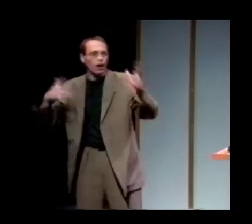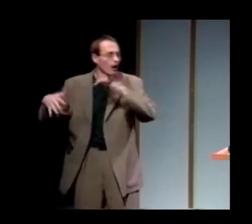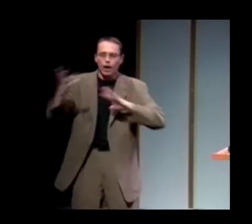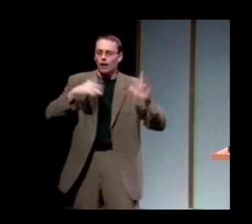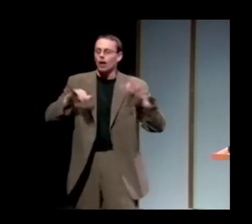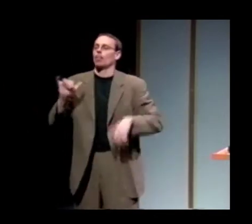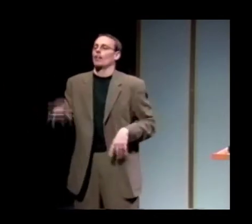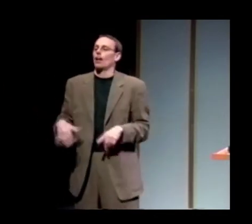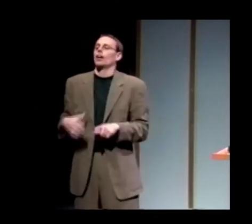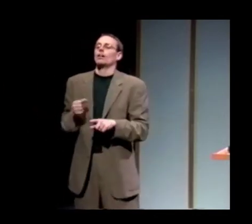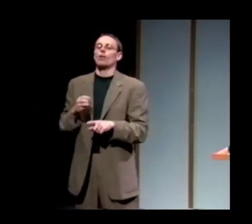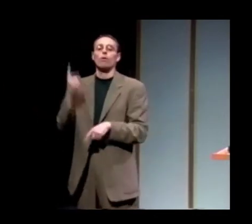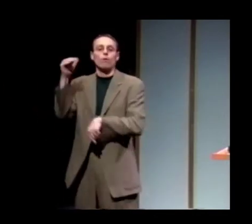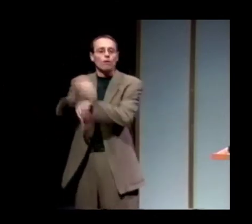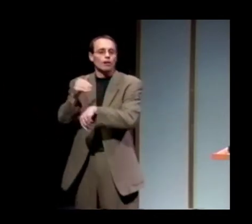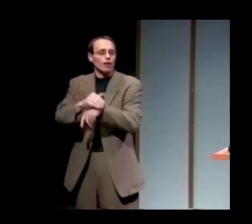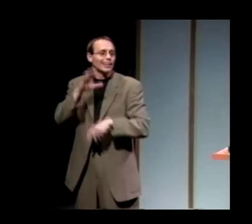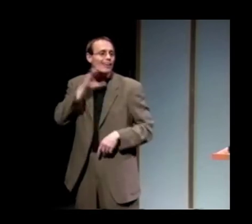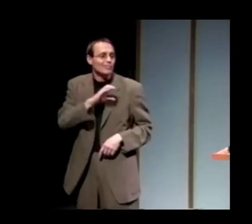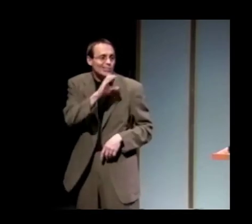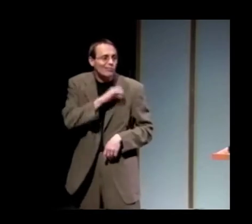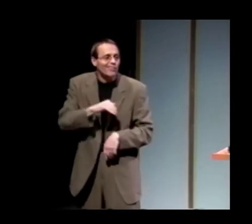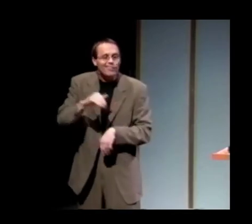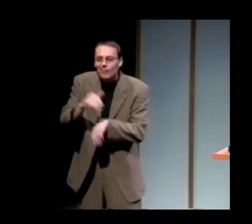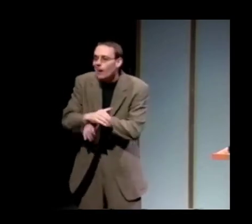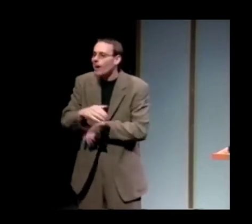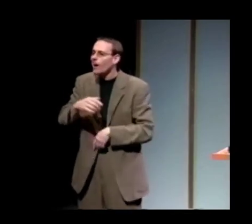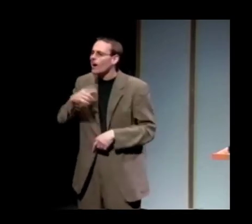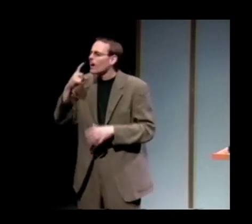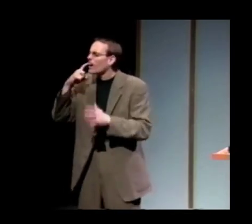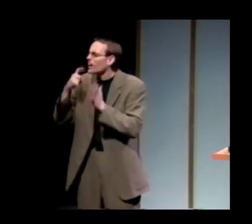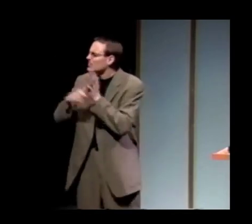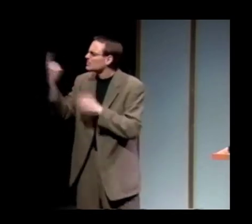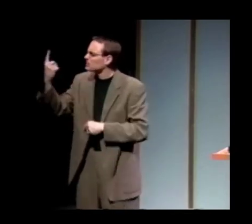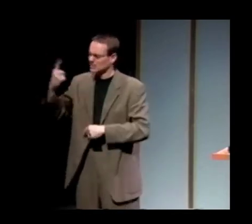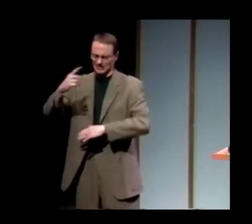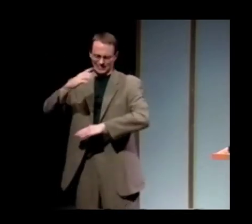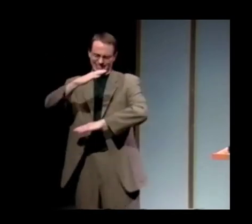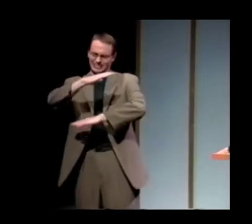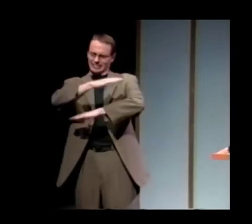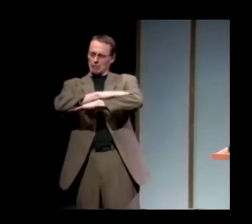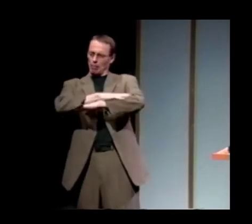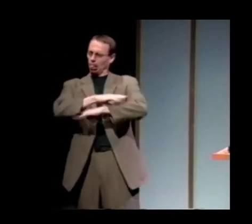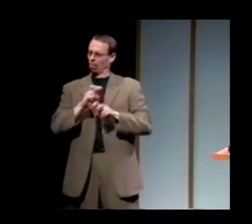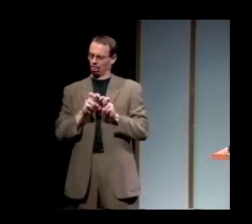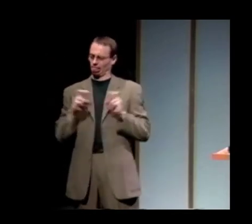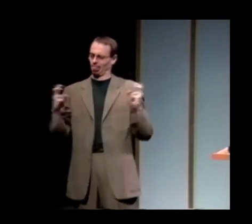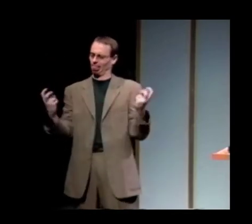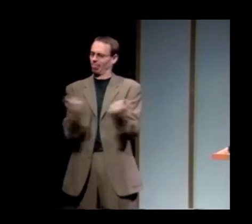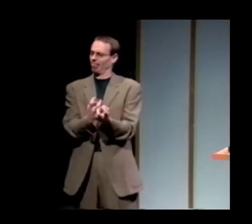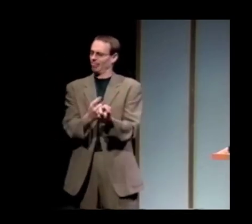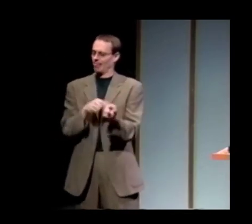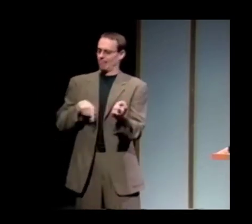AND THAT WAS VERY STRANGE. ONE NIGHT, WE WERE IN THE CAFETERIA,